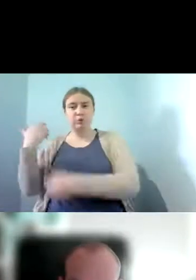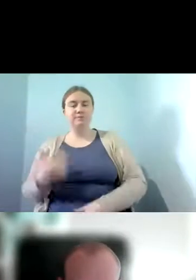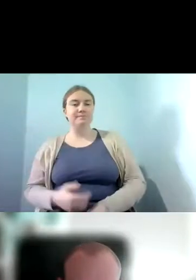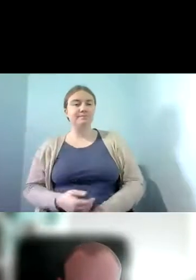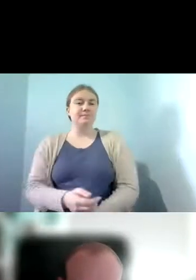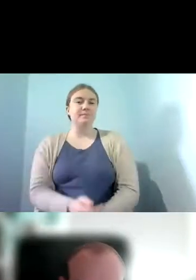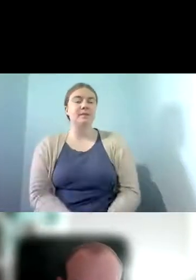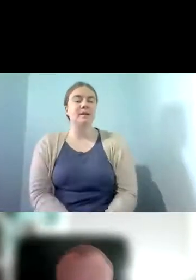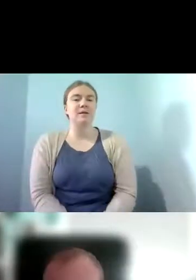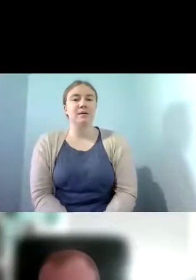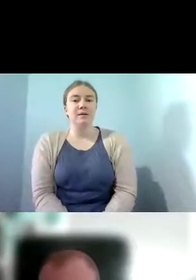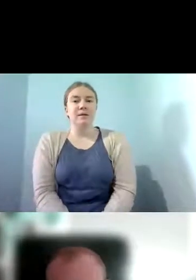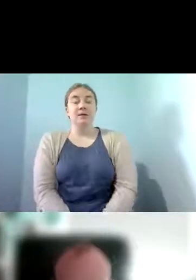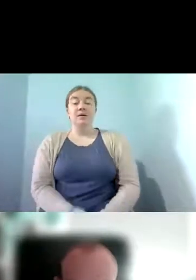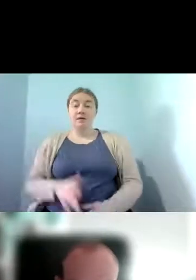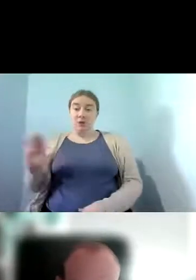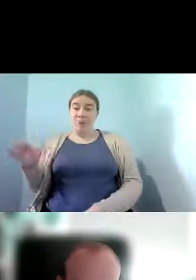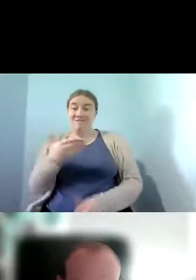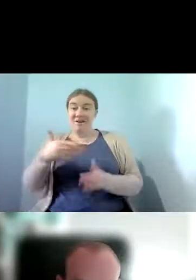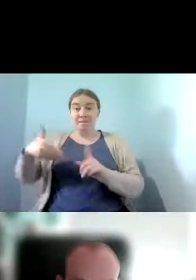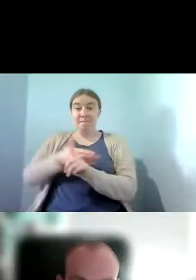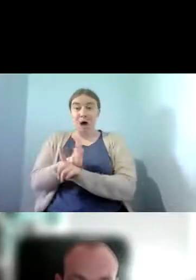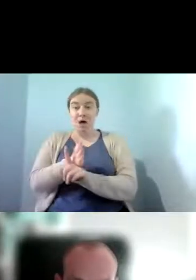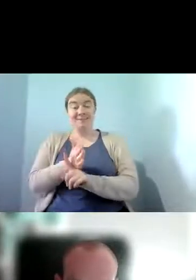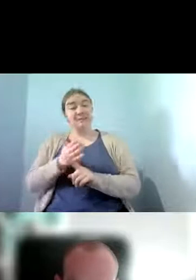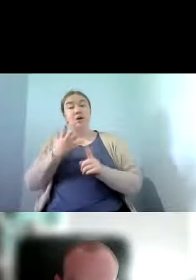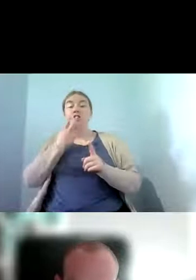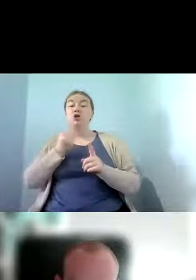the fish pass itself was constructed inside the piles using reinforced concrete